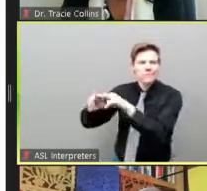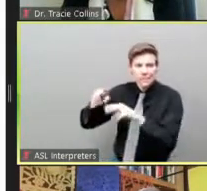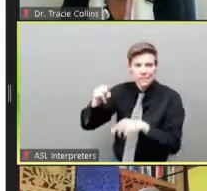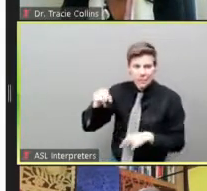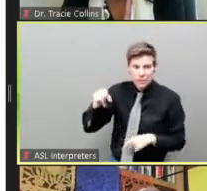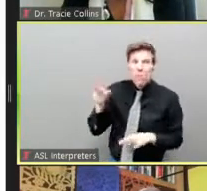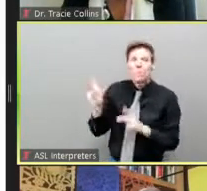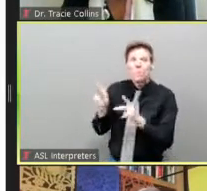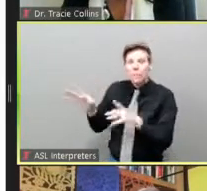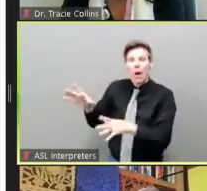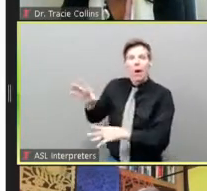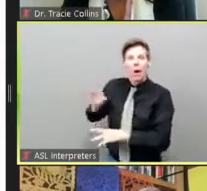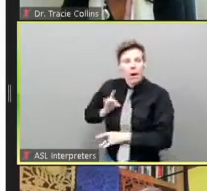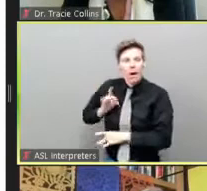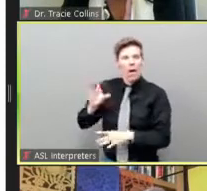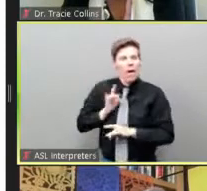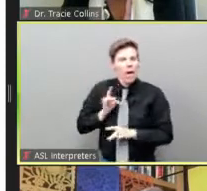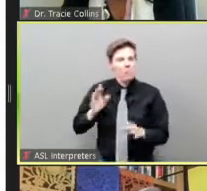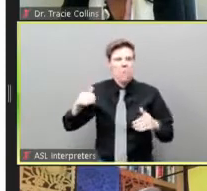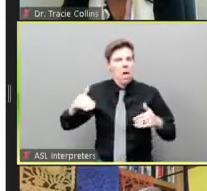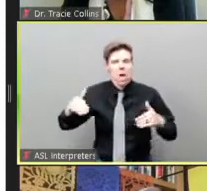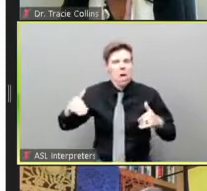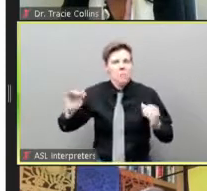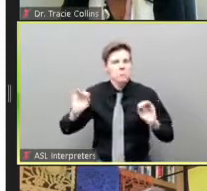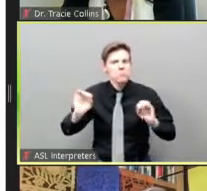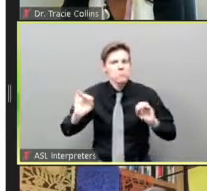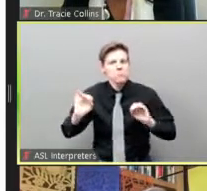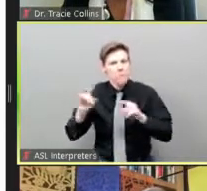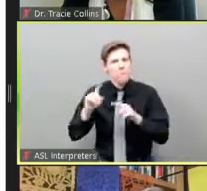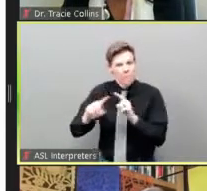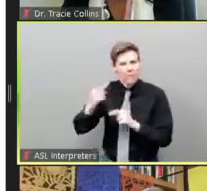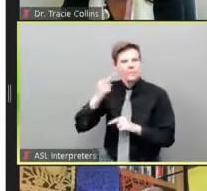infections. So that's good news. Next slide please.